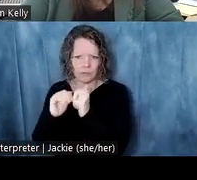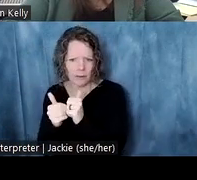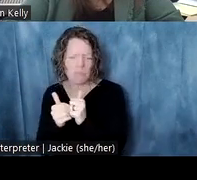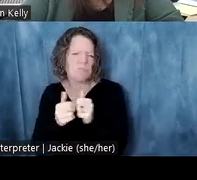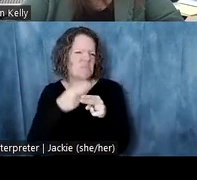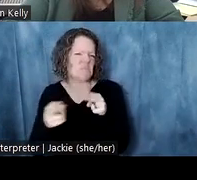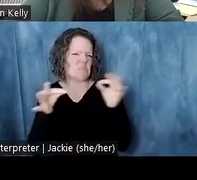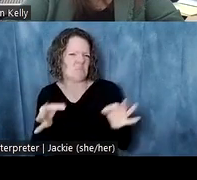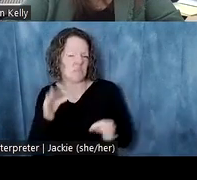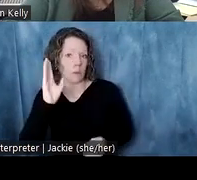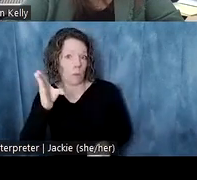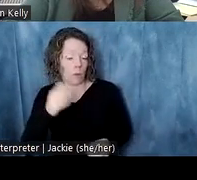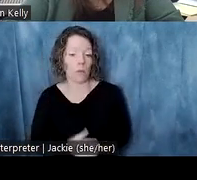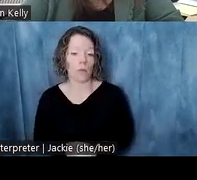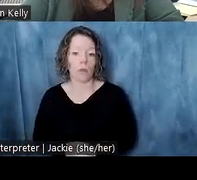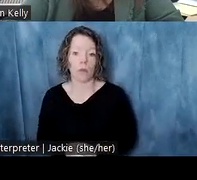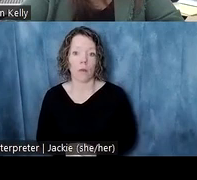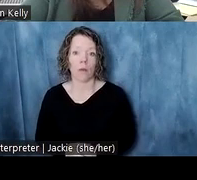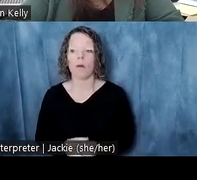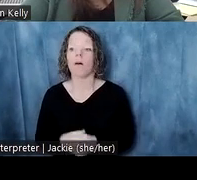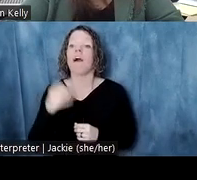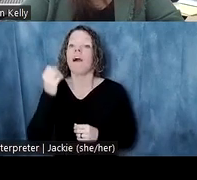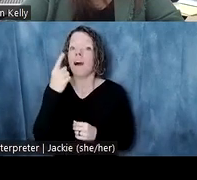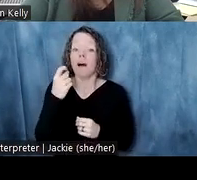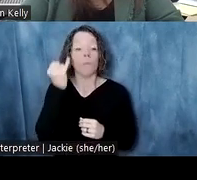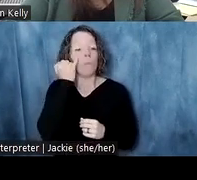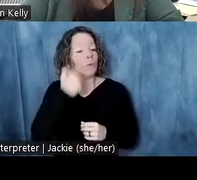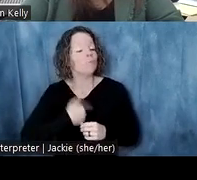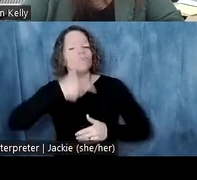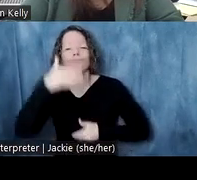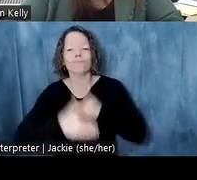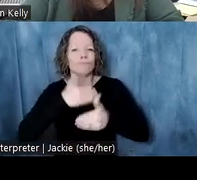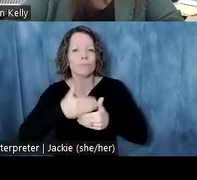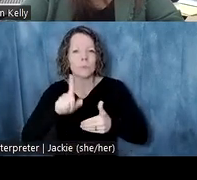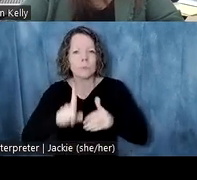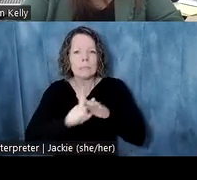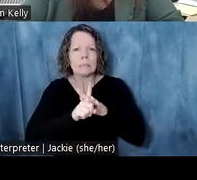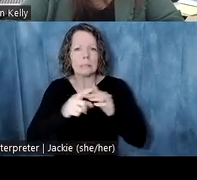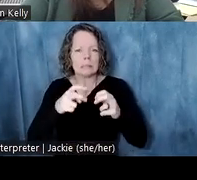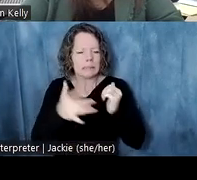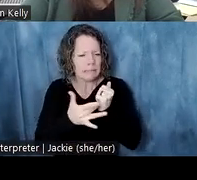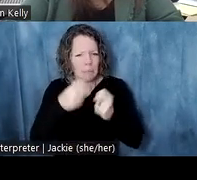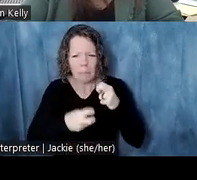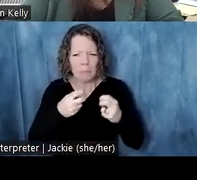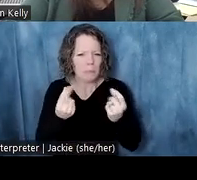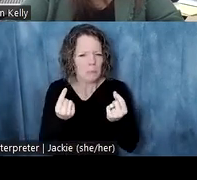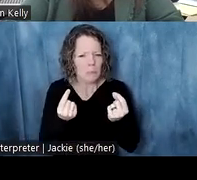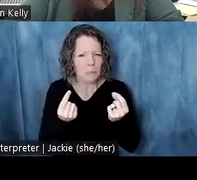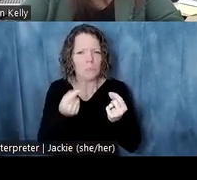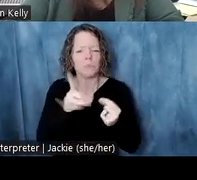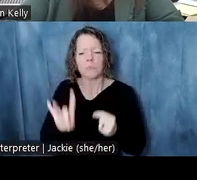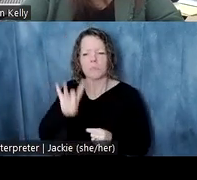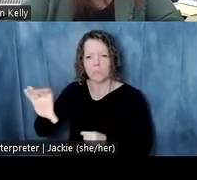you can put any difficulties or question that you are having in the Q&A box or you can call the MGH